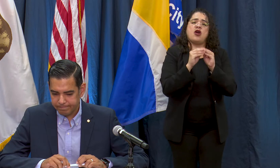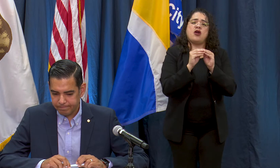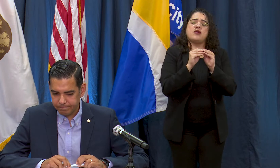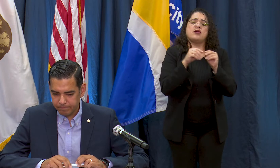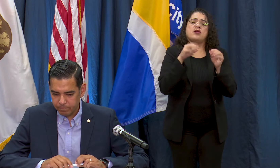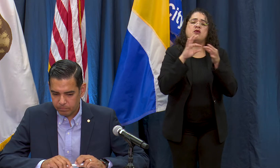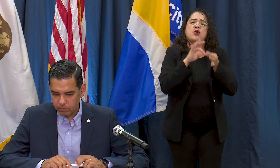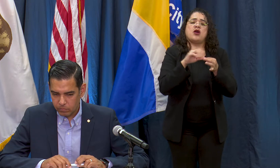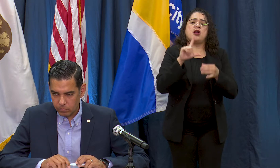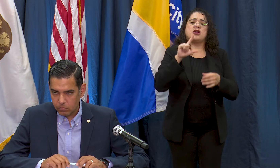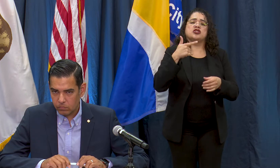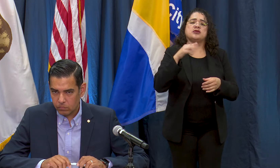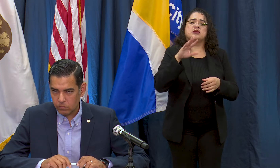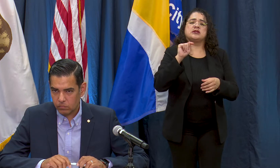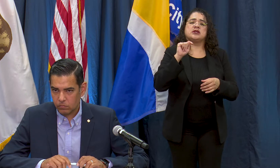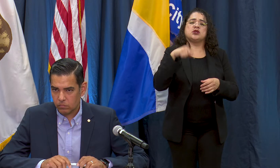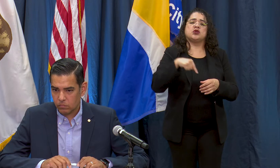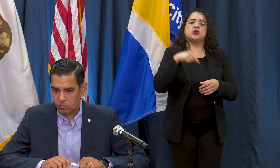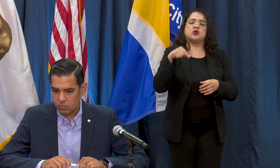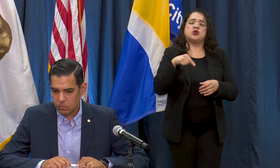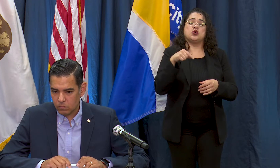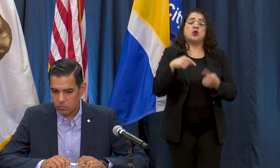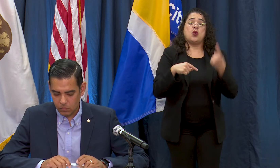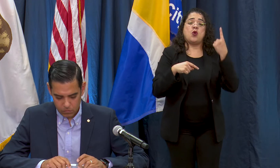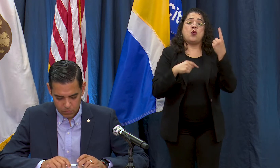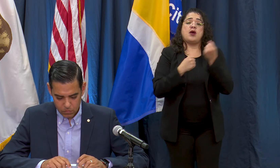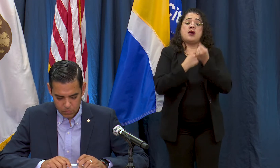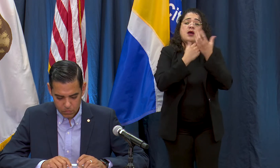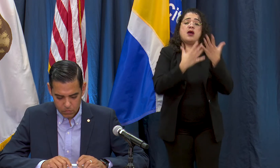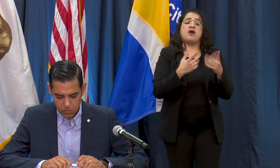COVID-19. One advocate from Equality California said